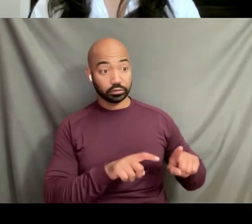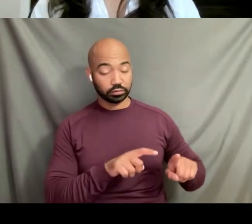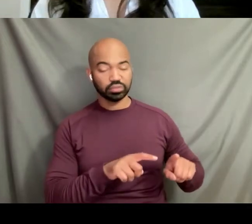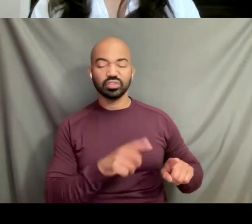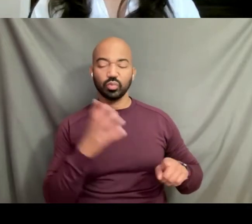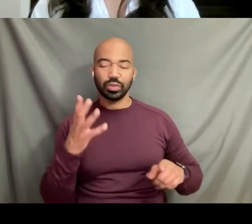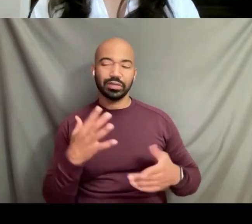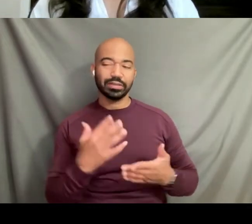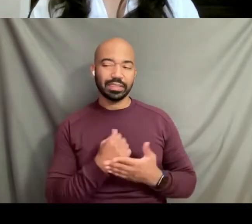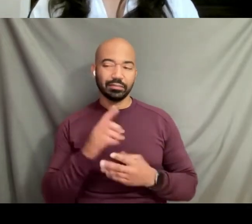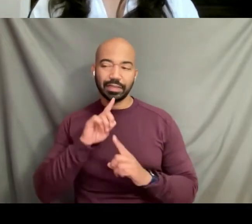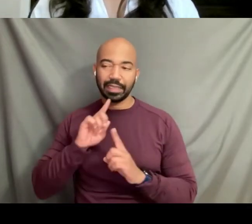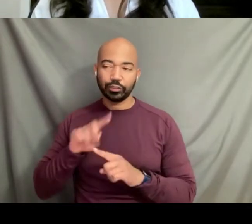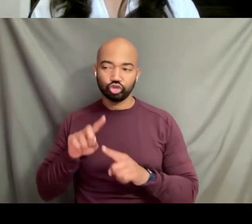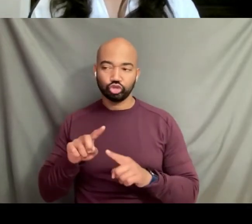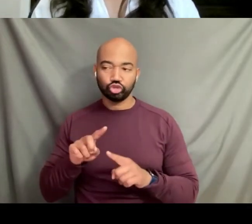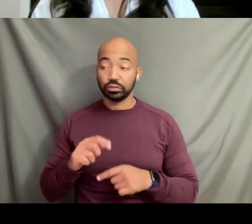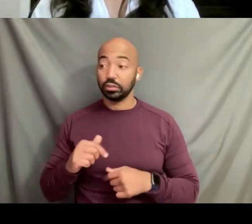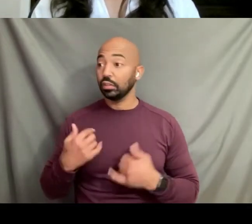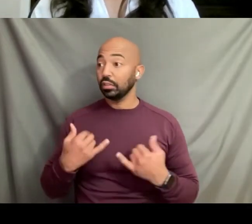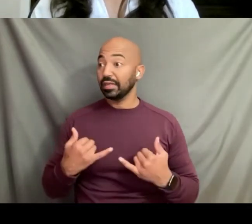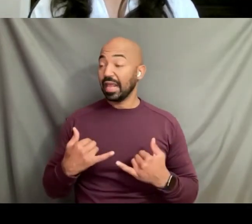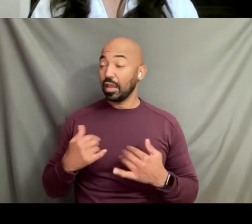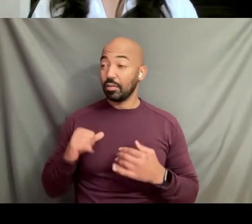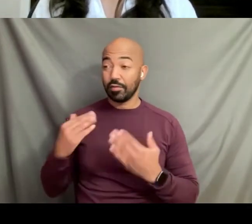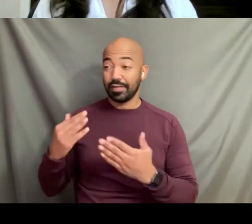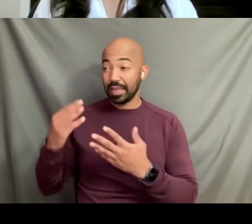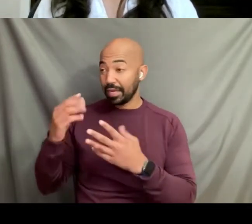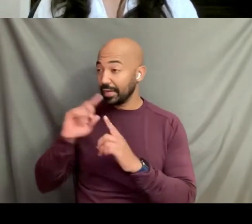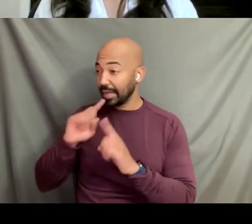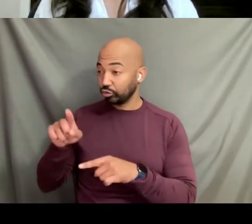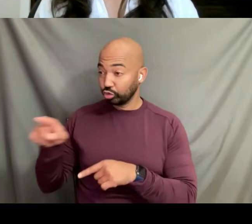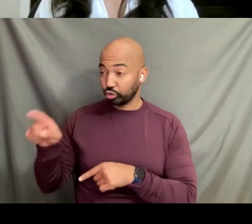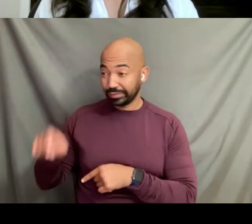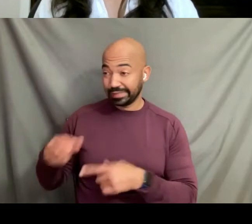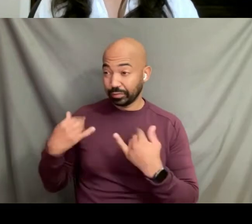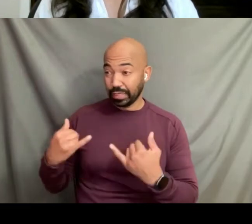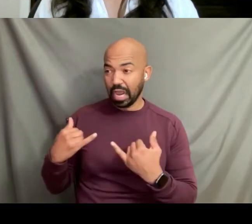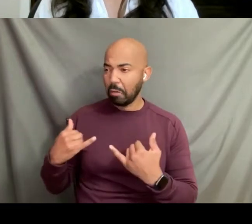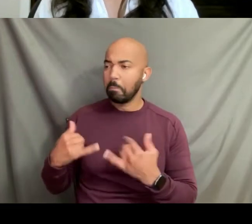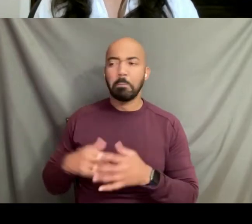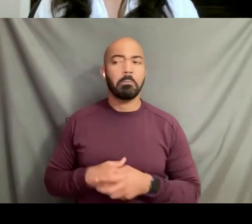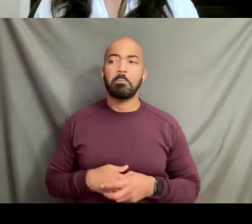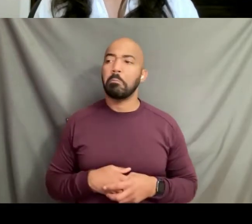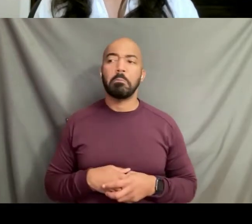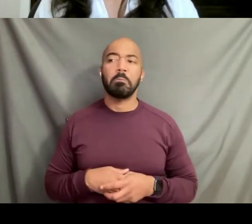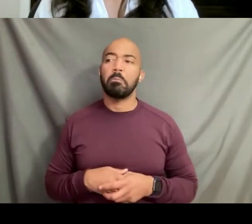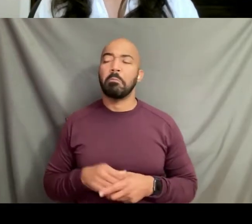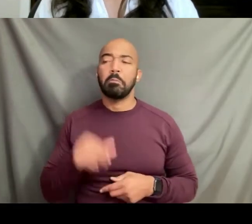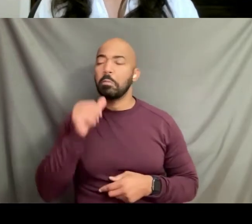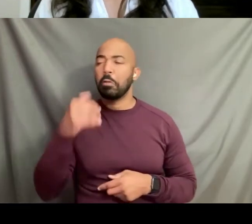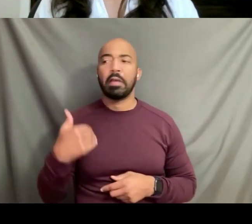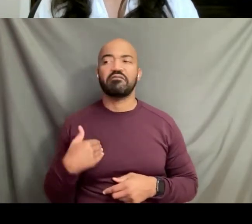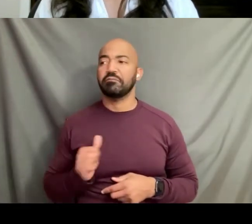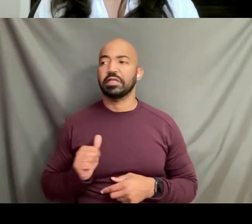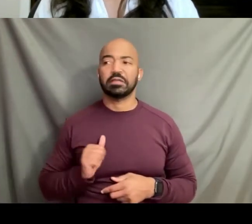you the answers that you needed. That's a summary. And I don't know how far he went.